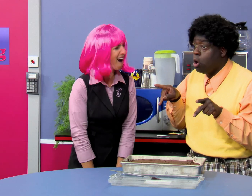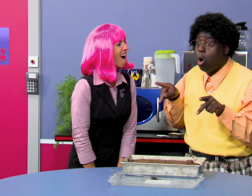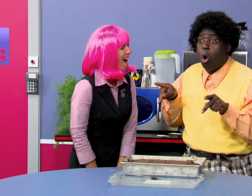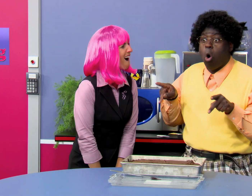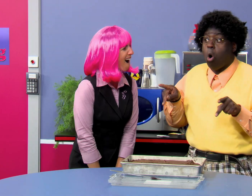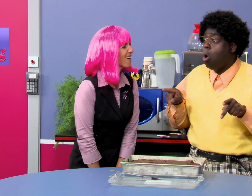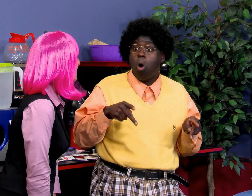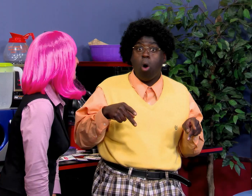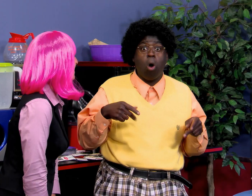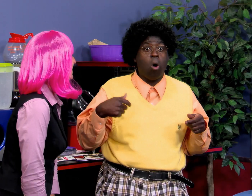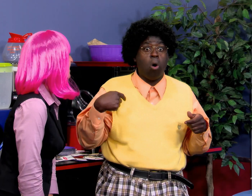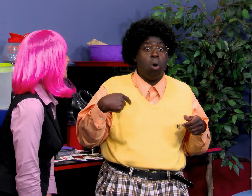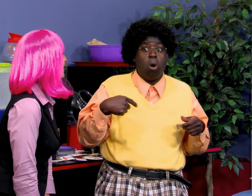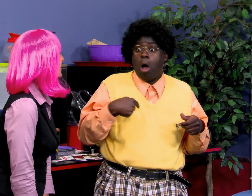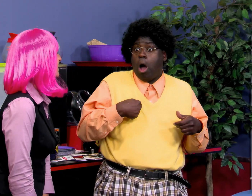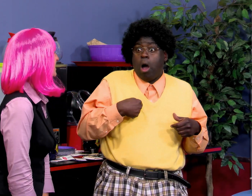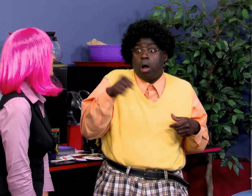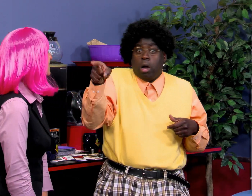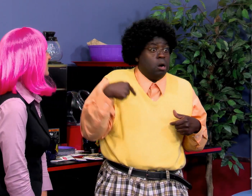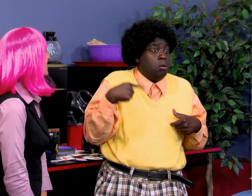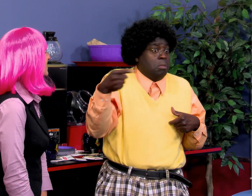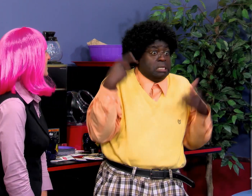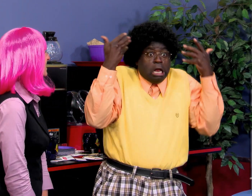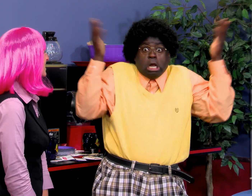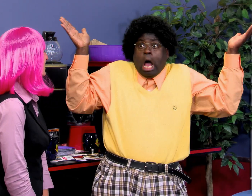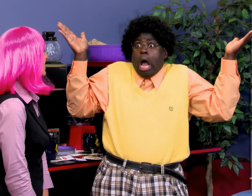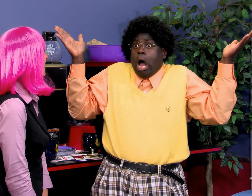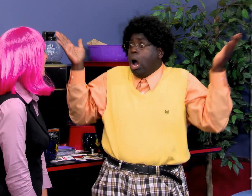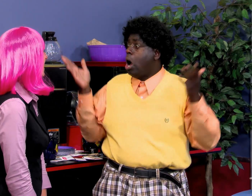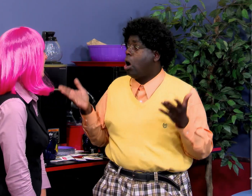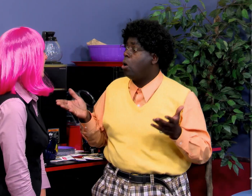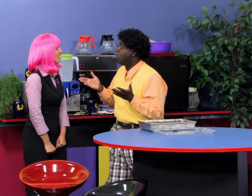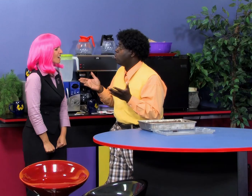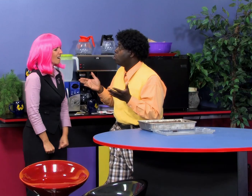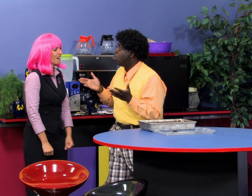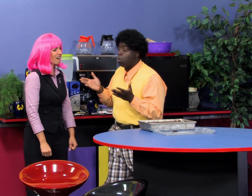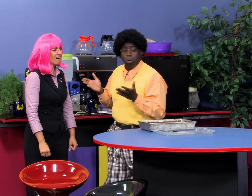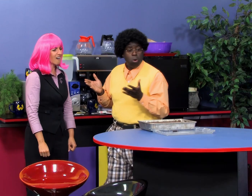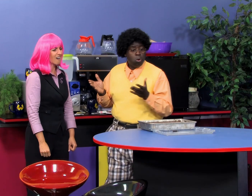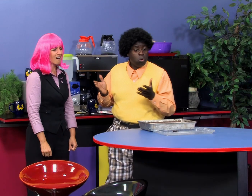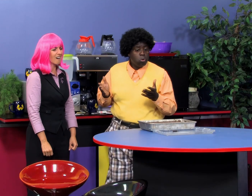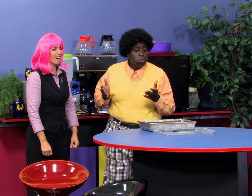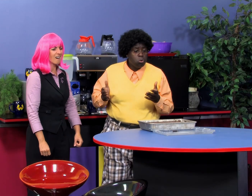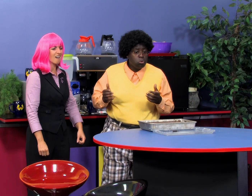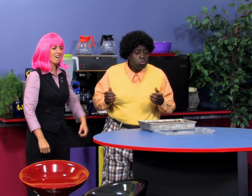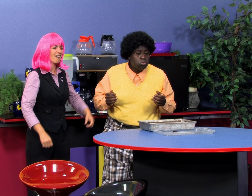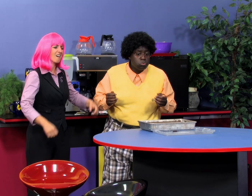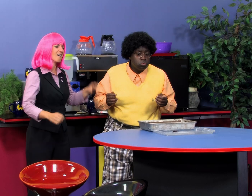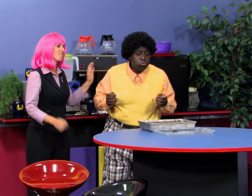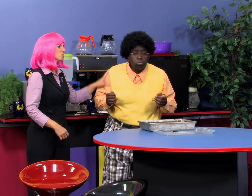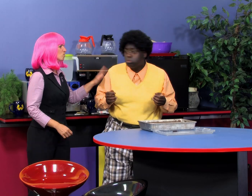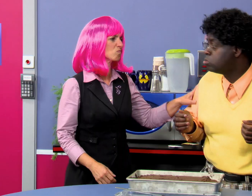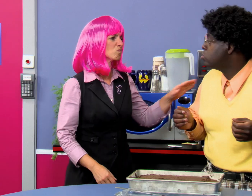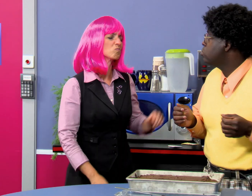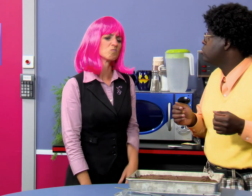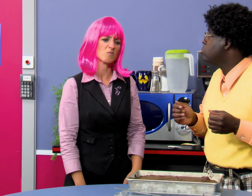YES. SHE AND I DIDN'T KNOW IT WAS FOR A PARTY. UH!